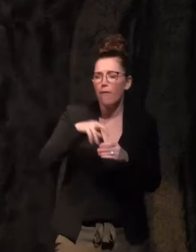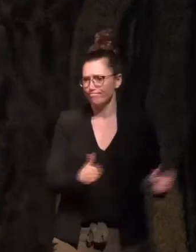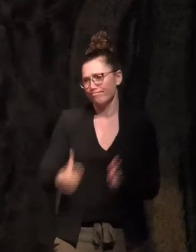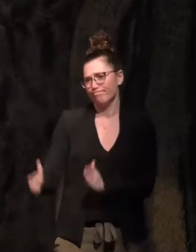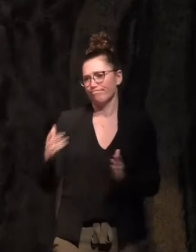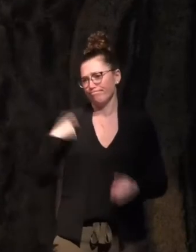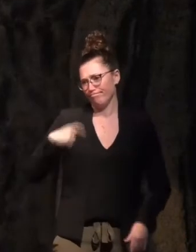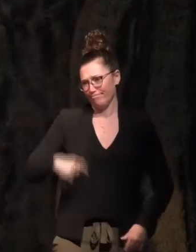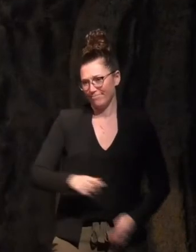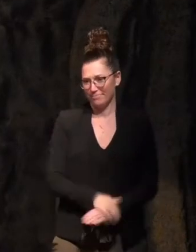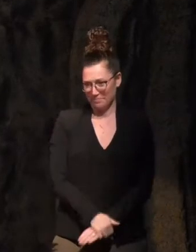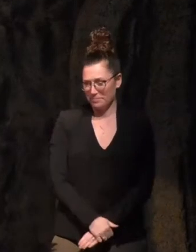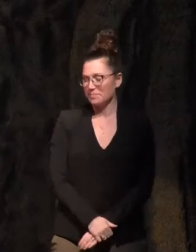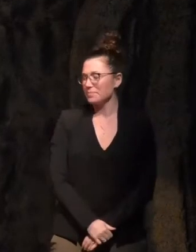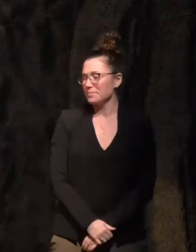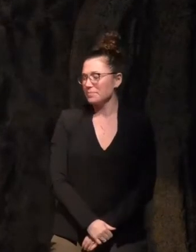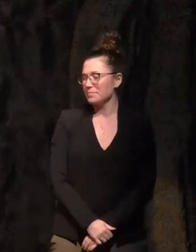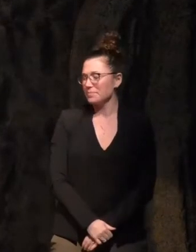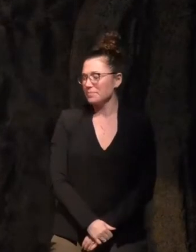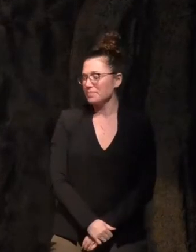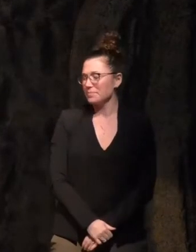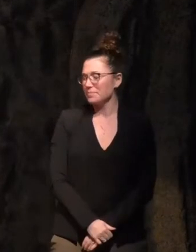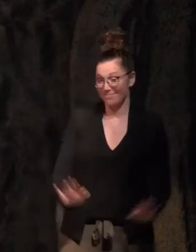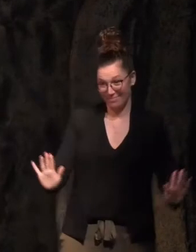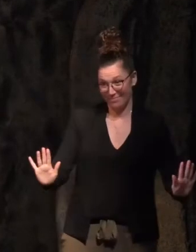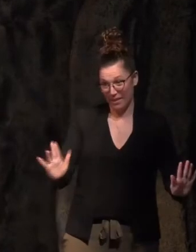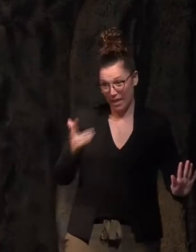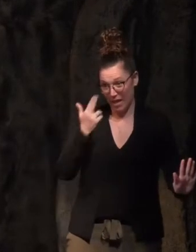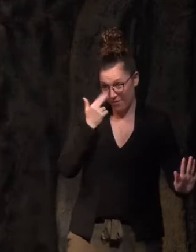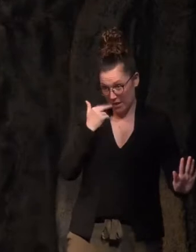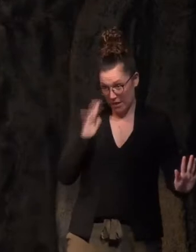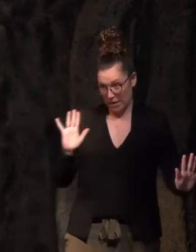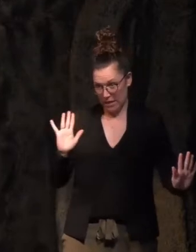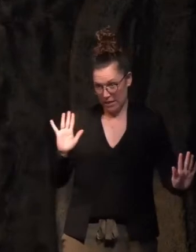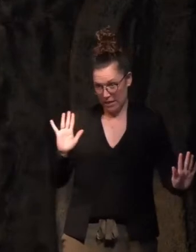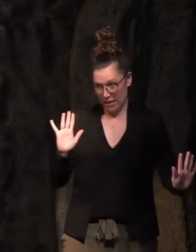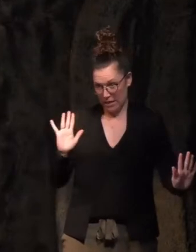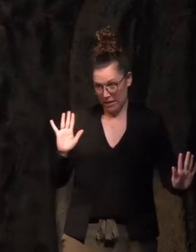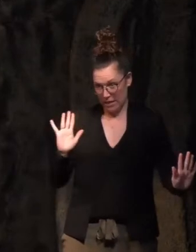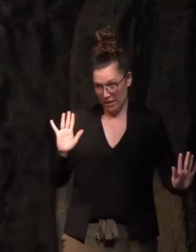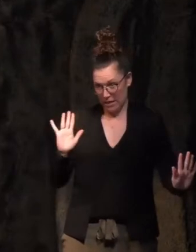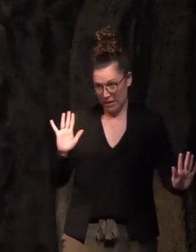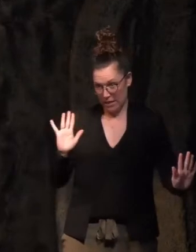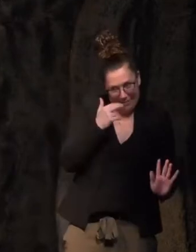The funny thing is and this is on me, not those guys, but it actually took me another four or five days